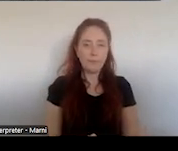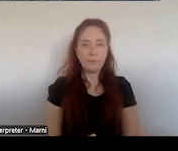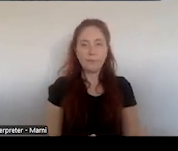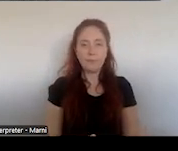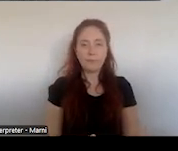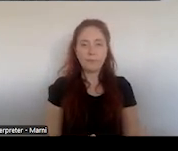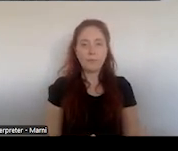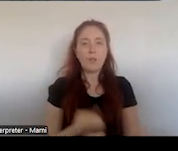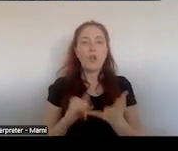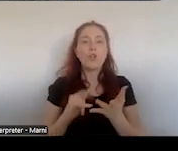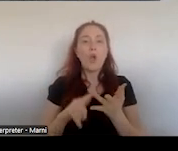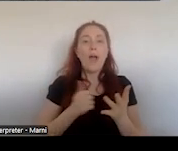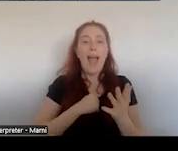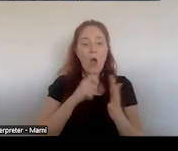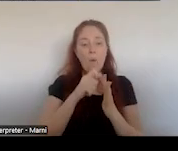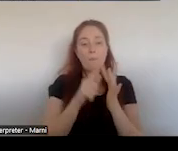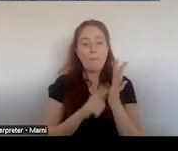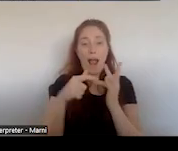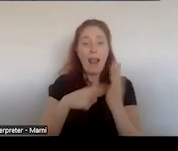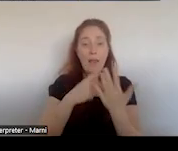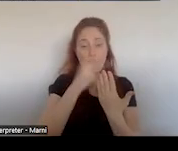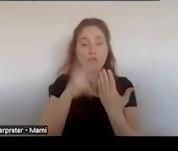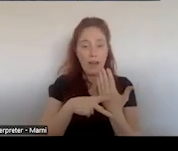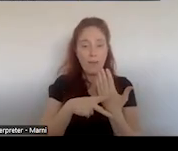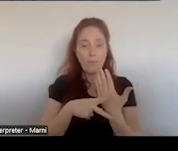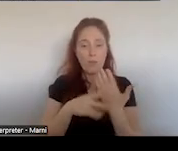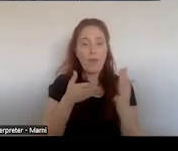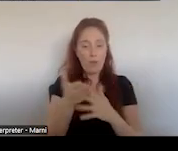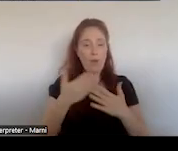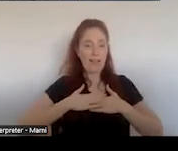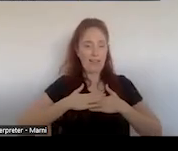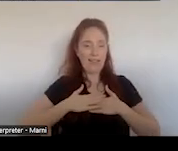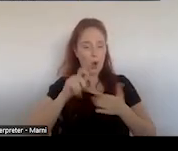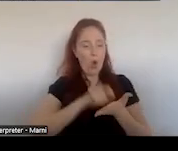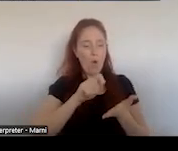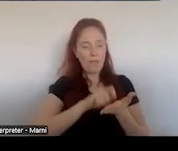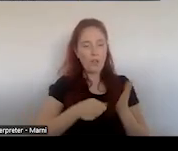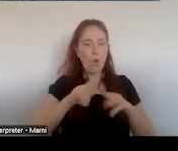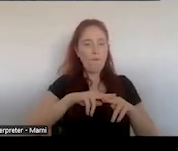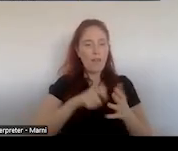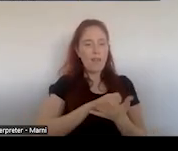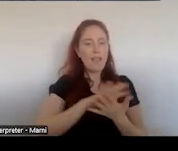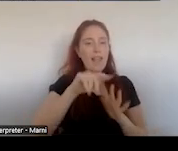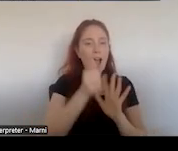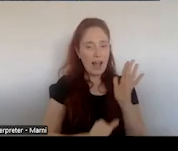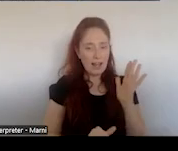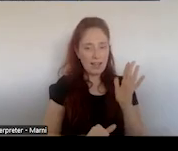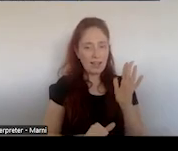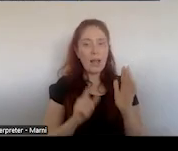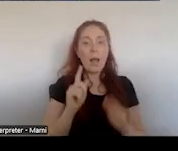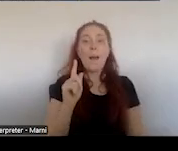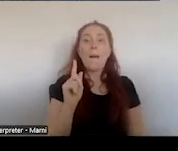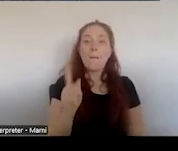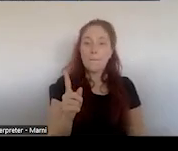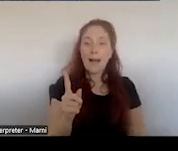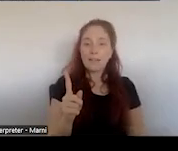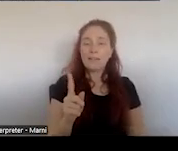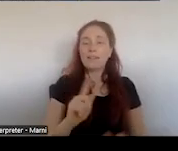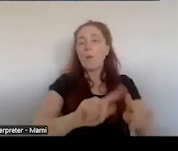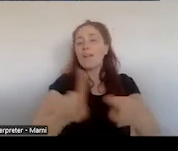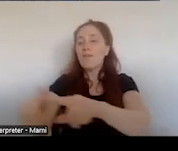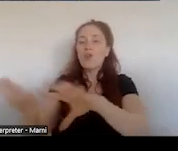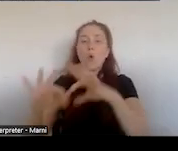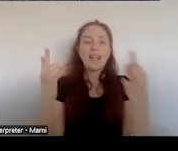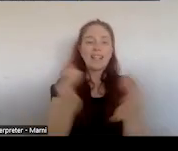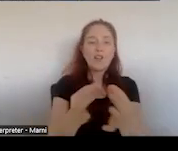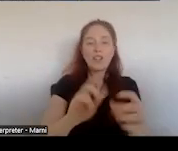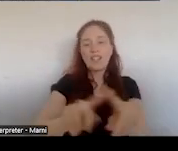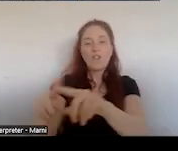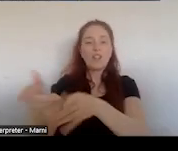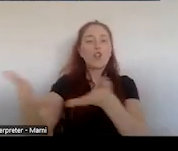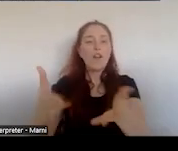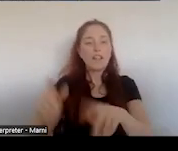for the Arts but placements will be provided by service providers or a consortium of providers.